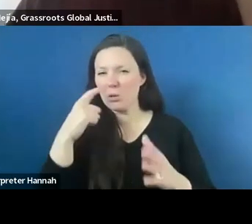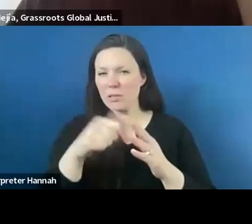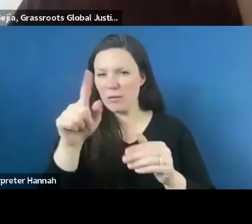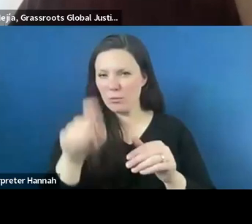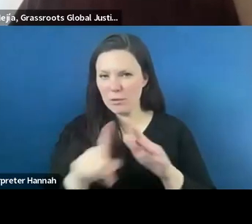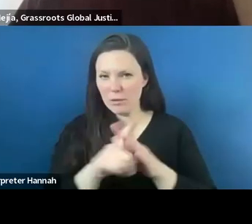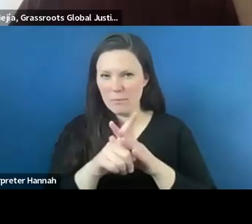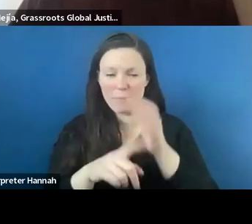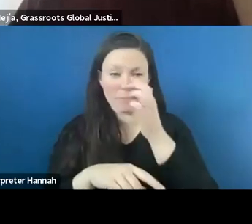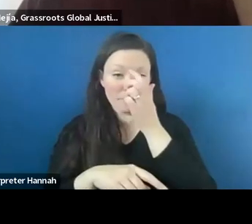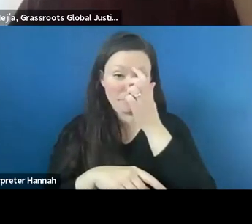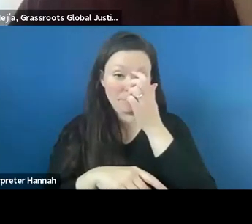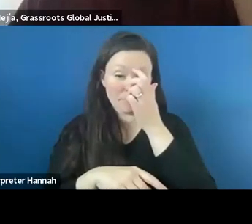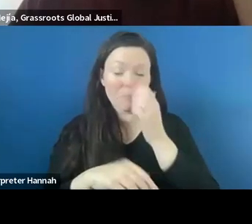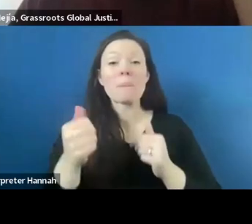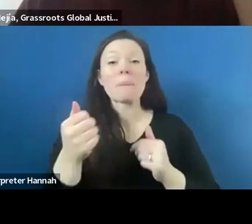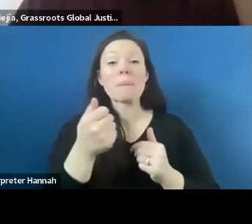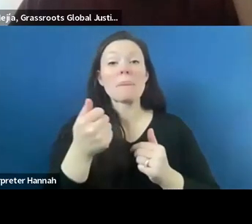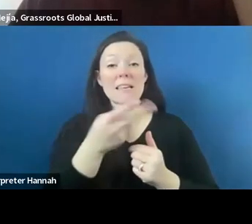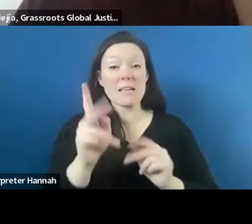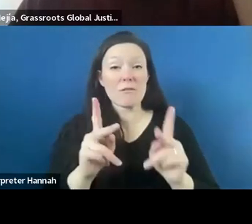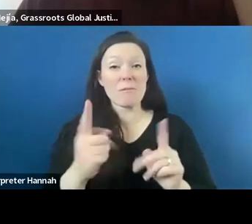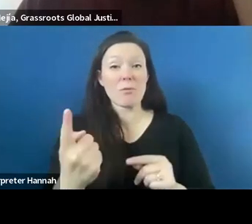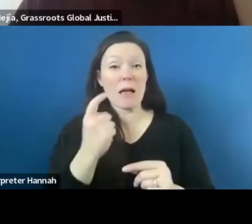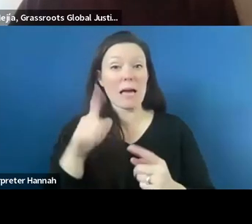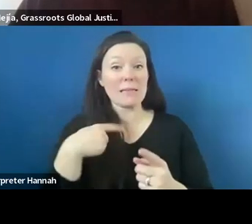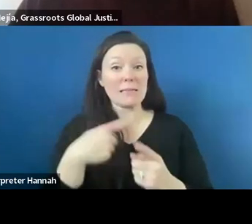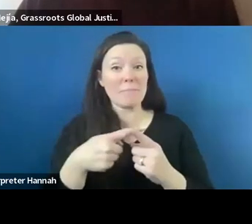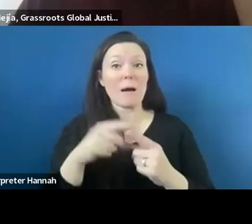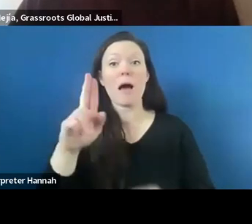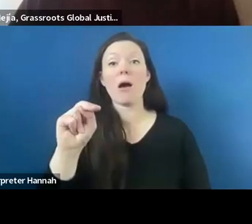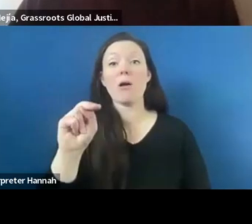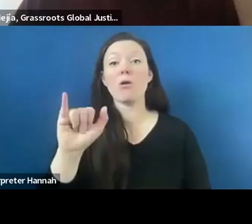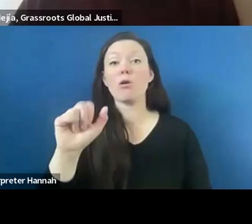which is a couple of people have asked about the role of unions both in the U.S.